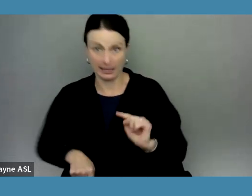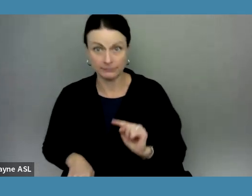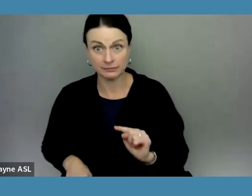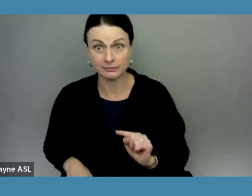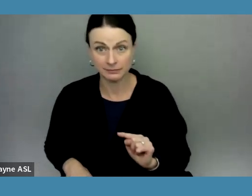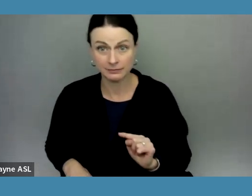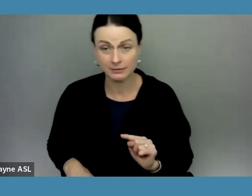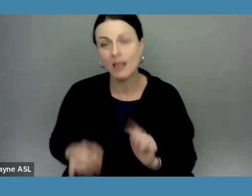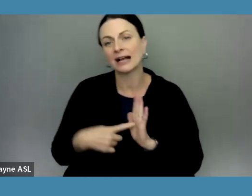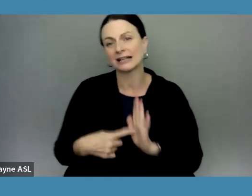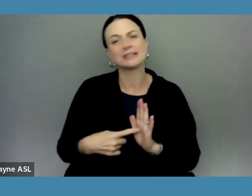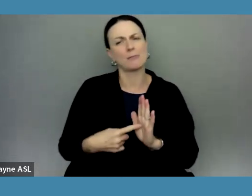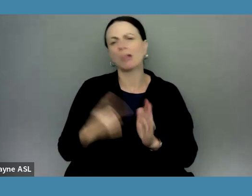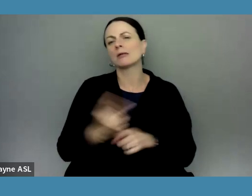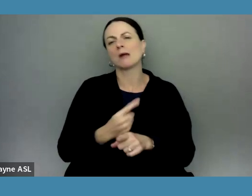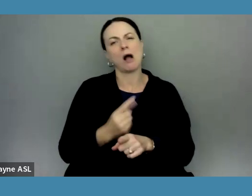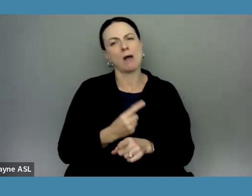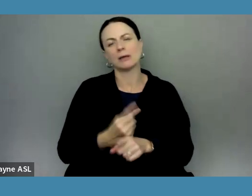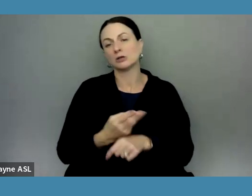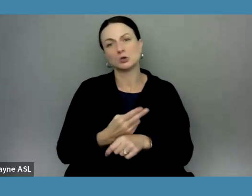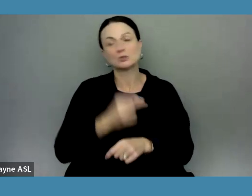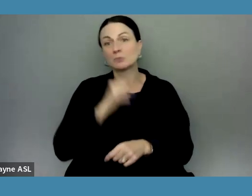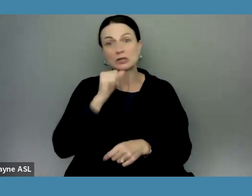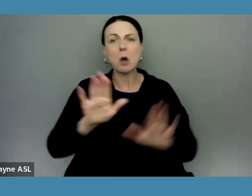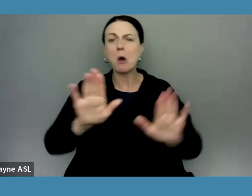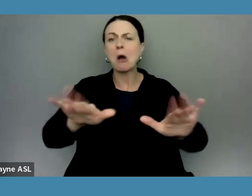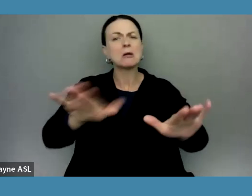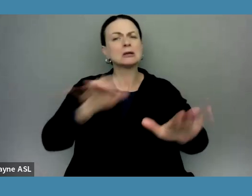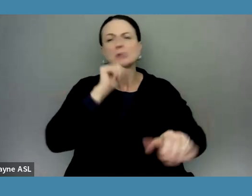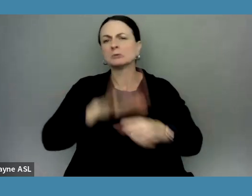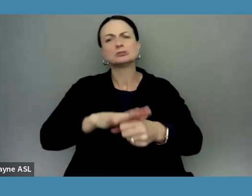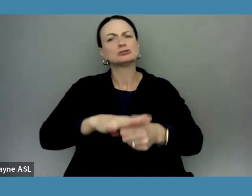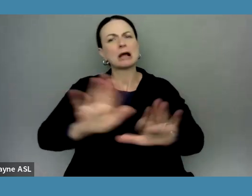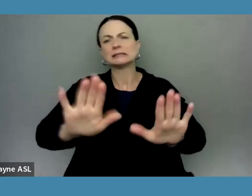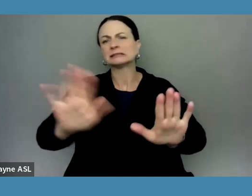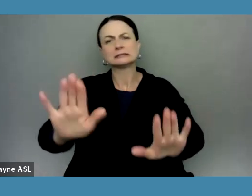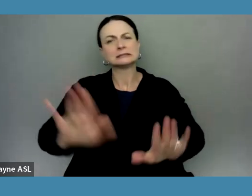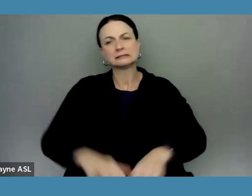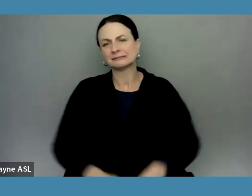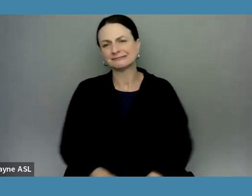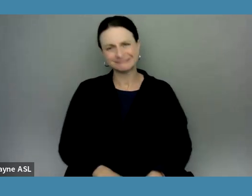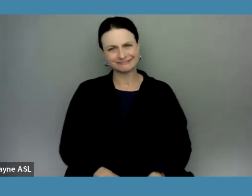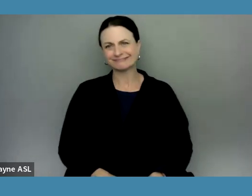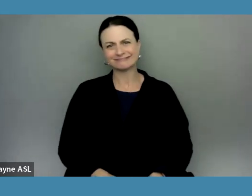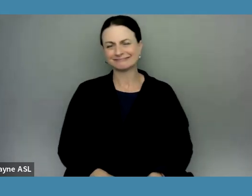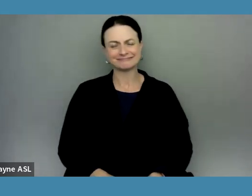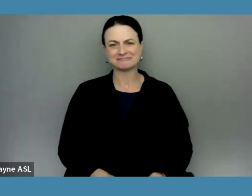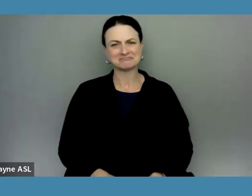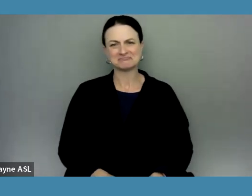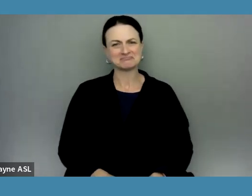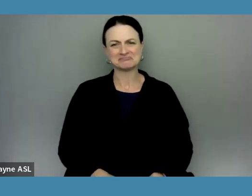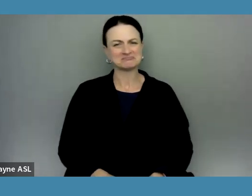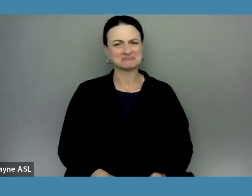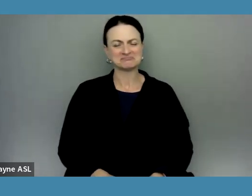that is more commonly used. But don't let them stress you out. It's not gonna be the end all be all.